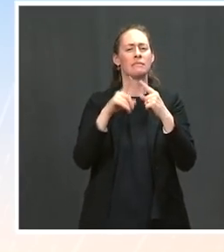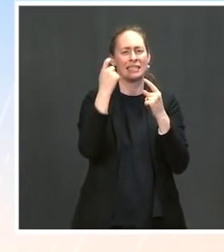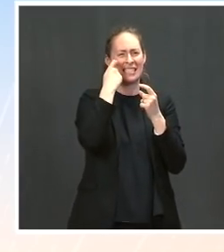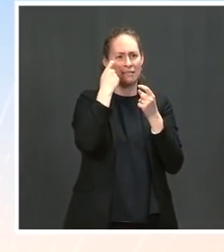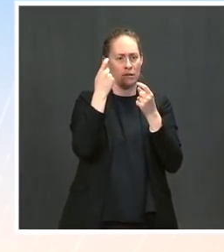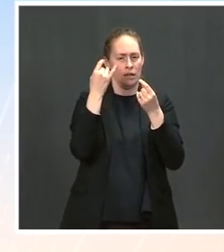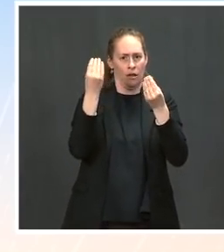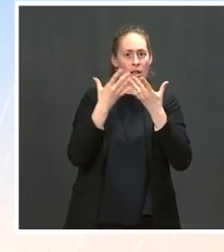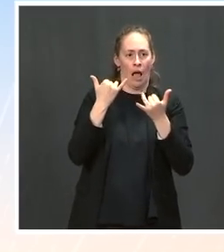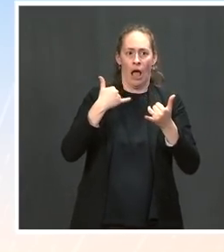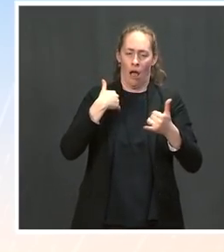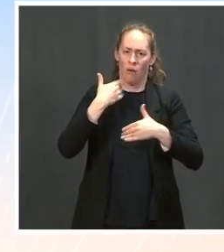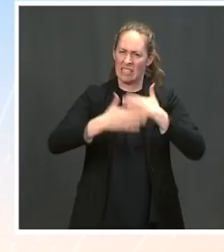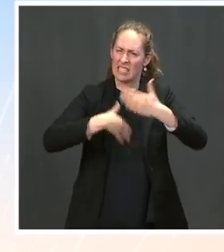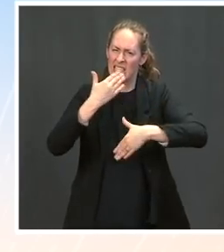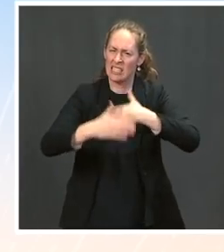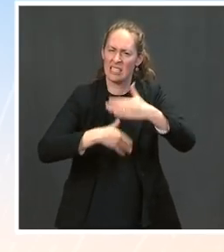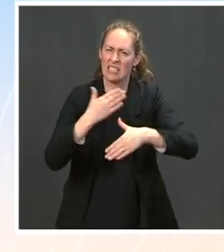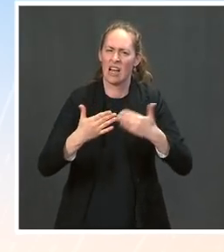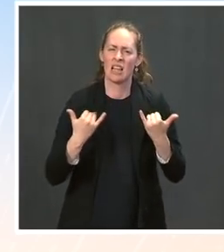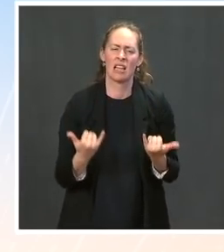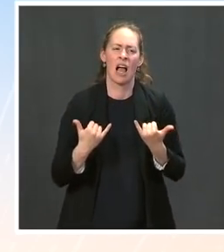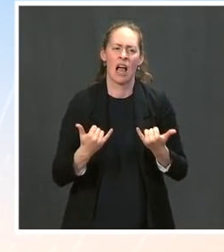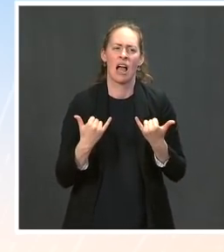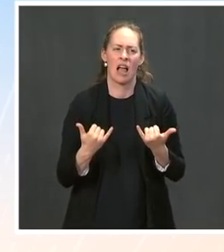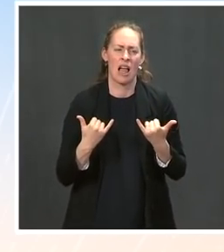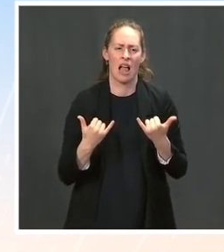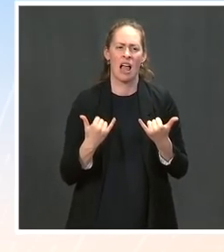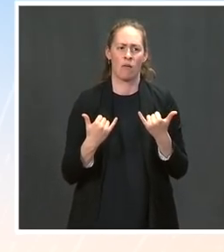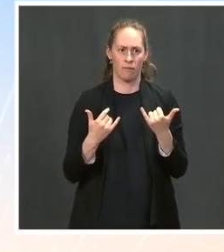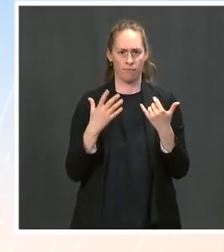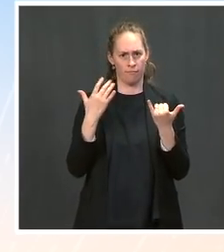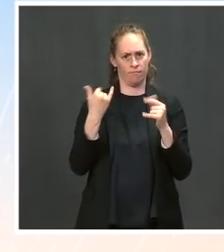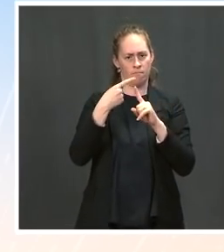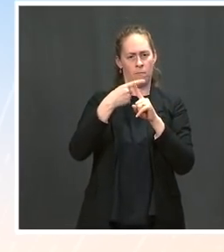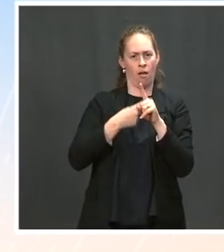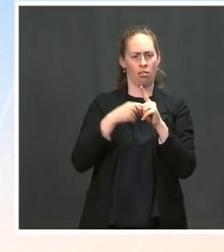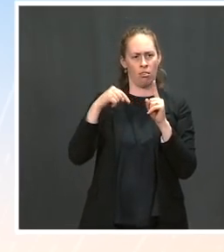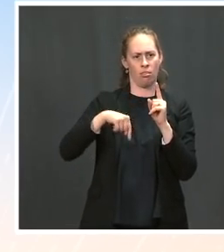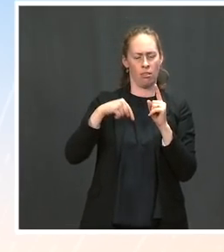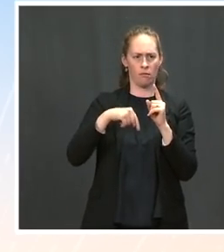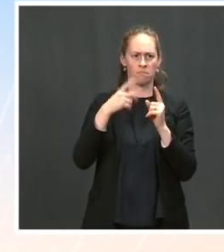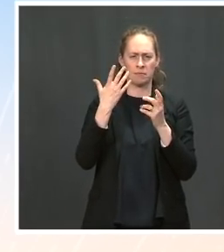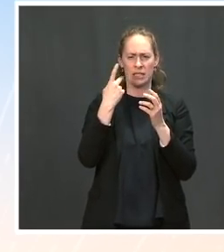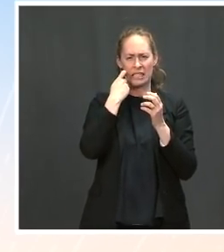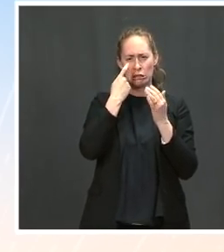And in that time, I should say, this month -- so just this month, so recently -- probably since I made those comments --